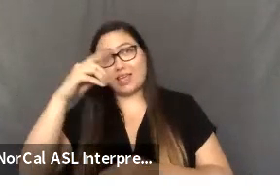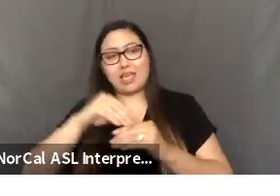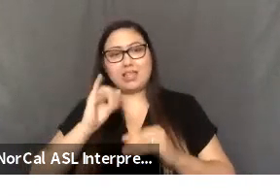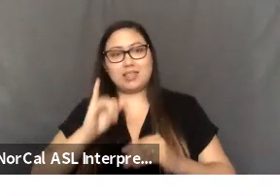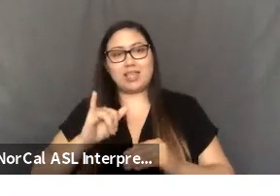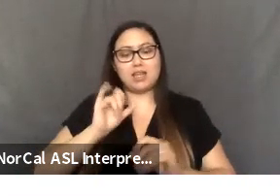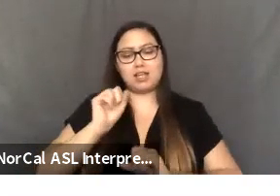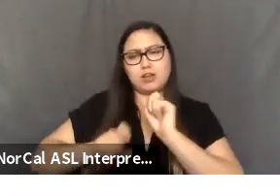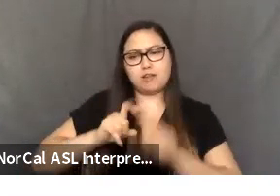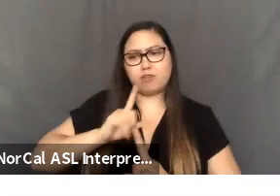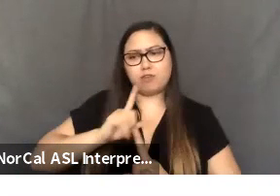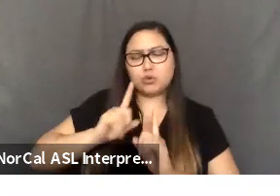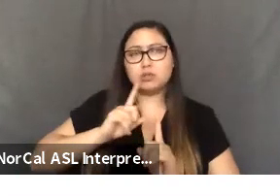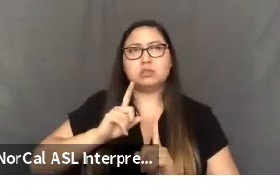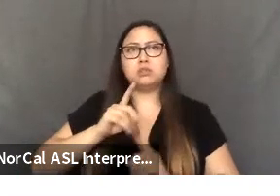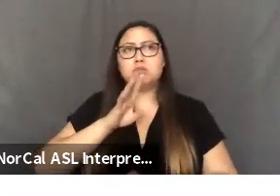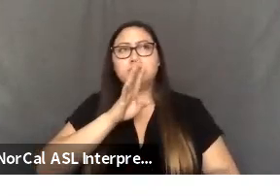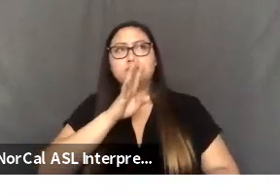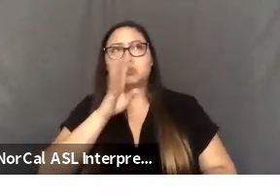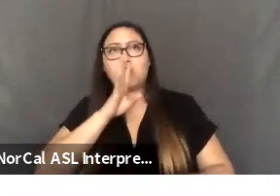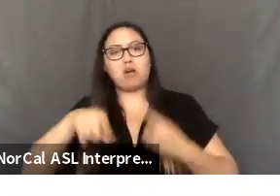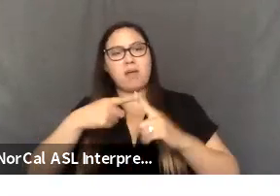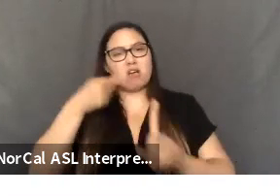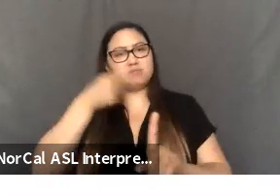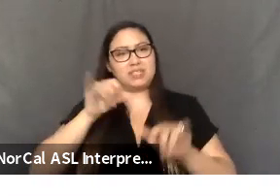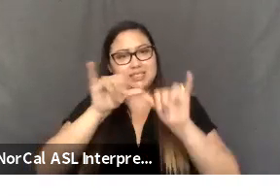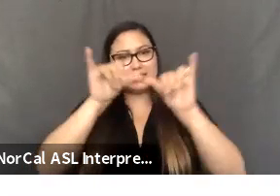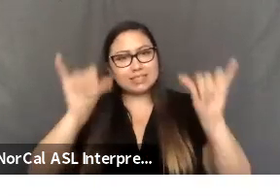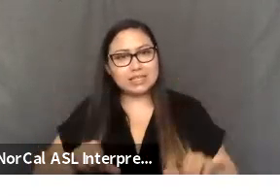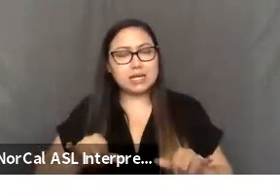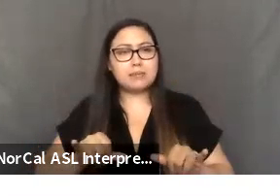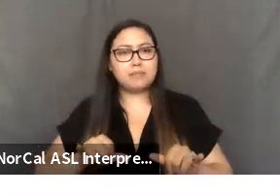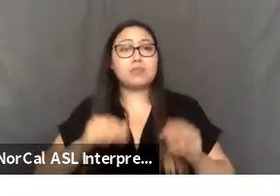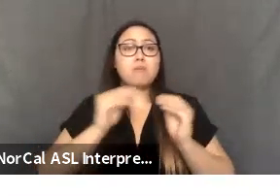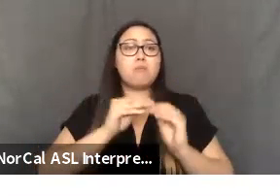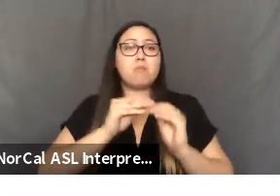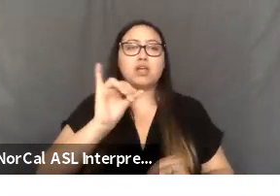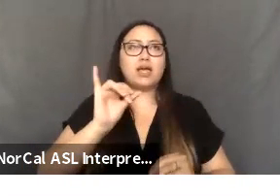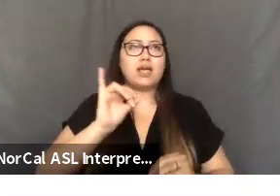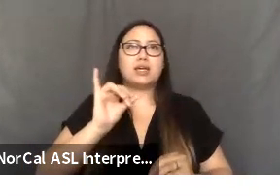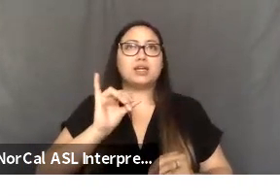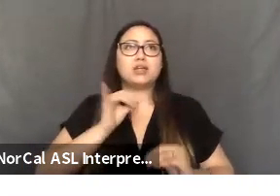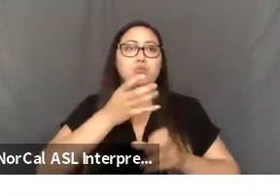with the systems, and I think that's probably more likely who is receiving these complaints,